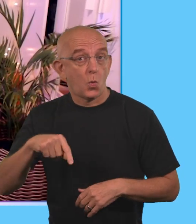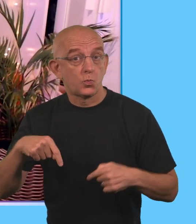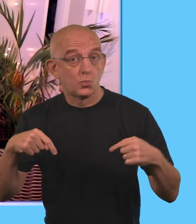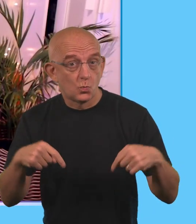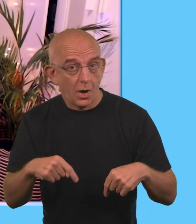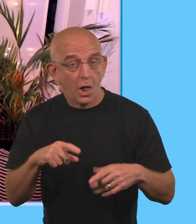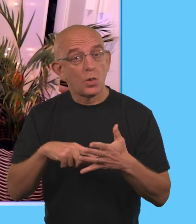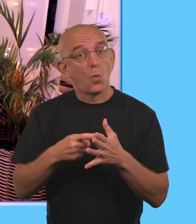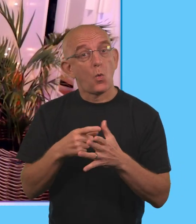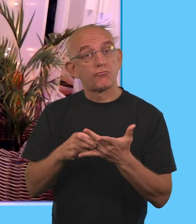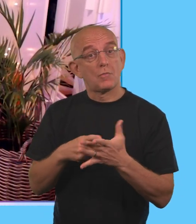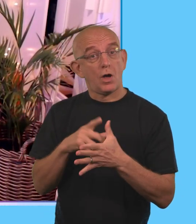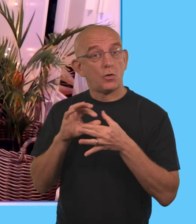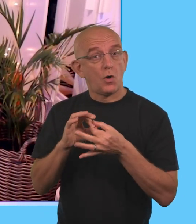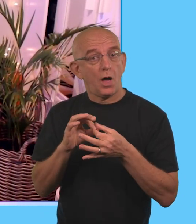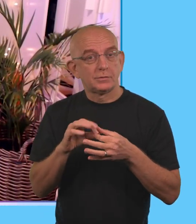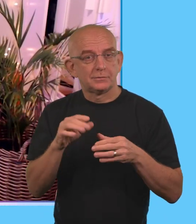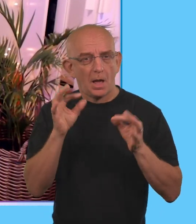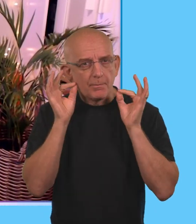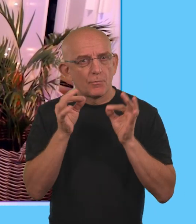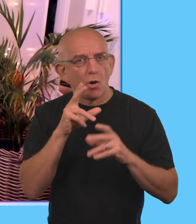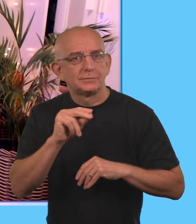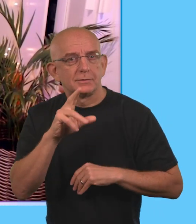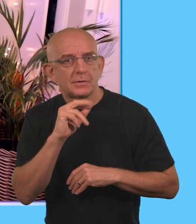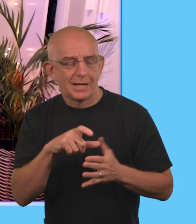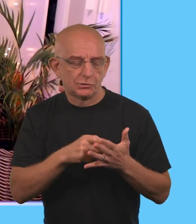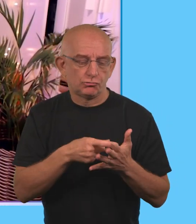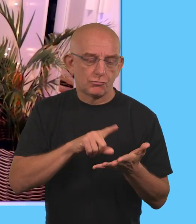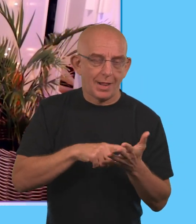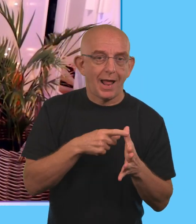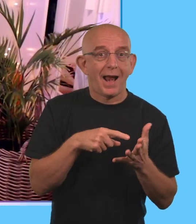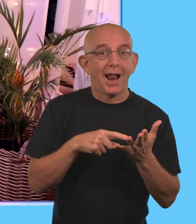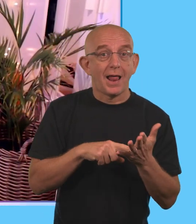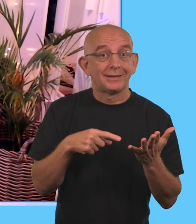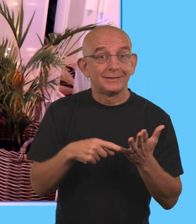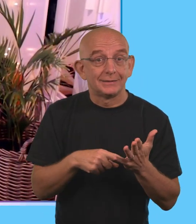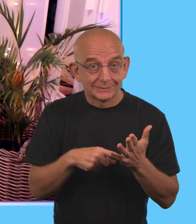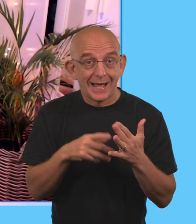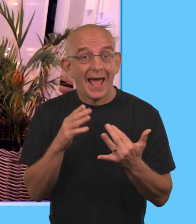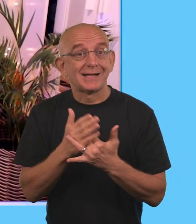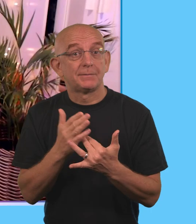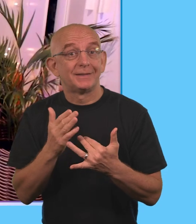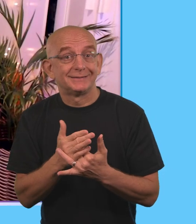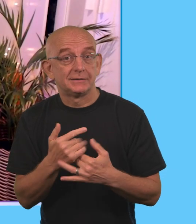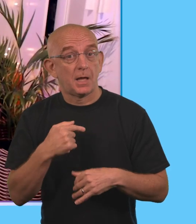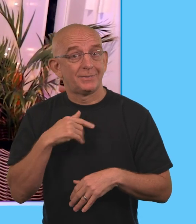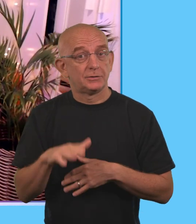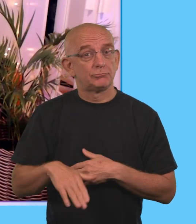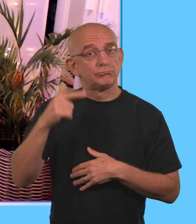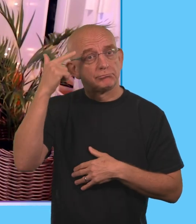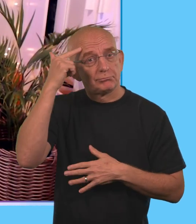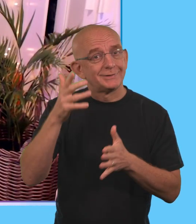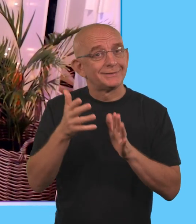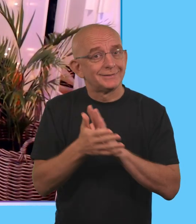And I'm also Laura's co-host on the podcast Ctrl, Alt, Access. I'm born with a brain injury called Cereberal Palsy,